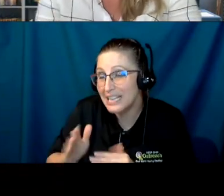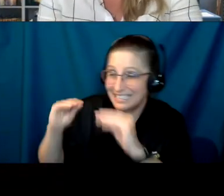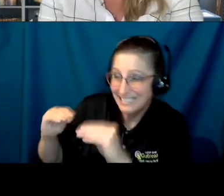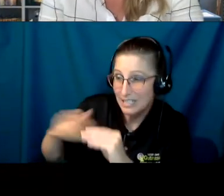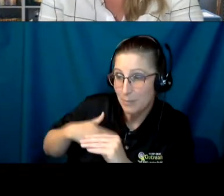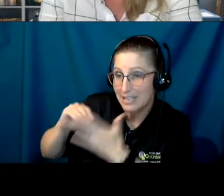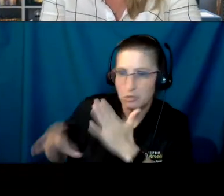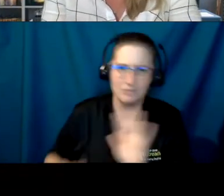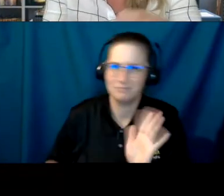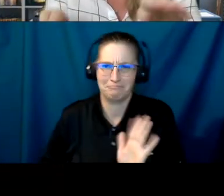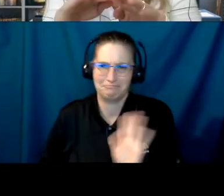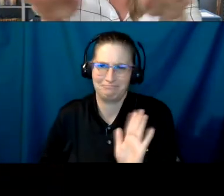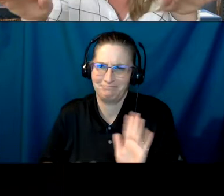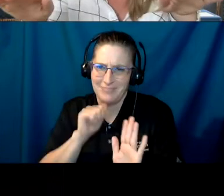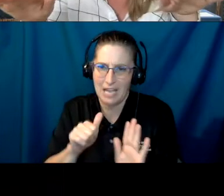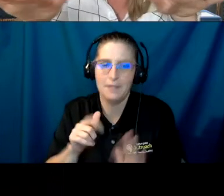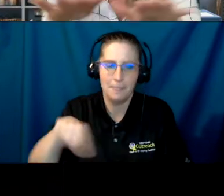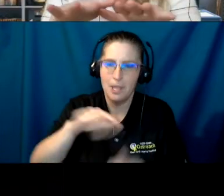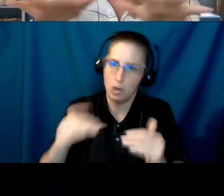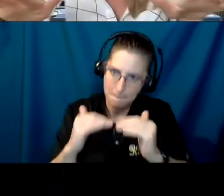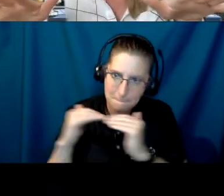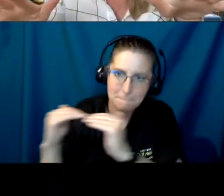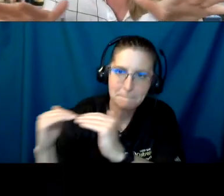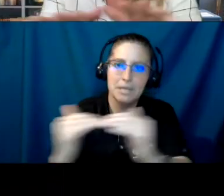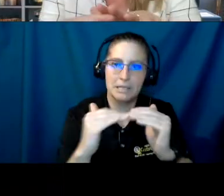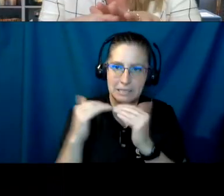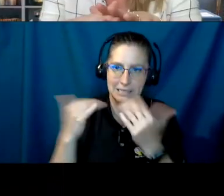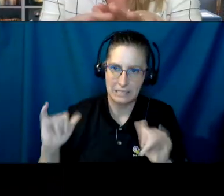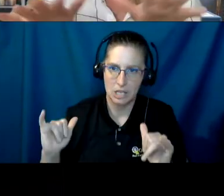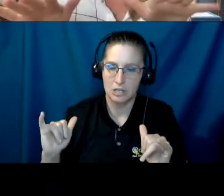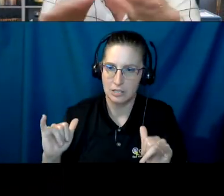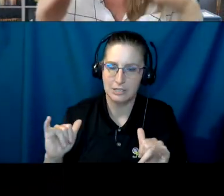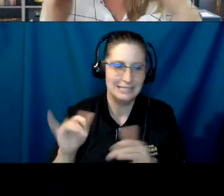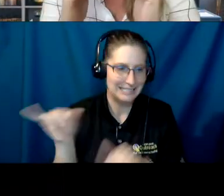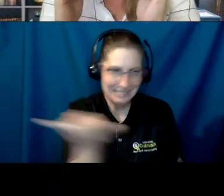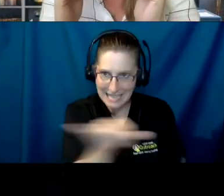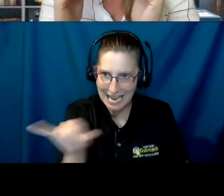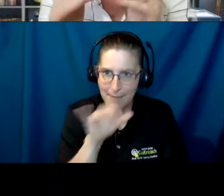how to do something like now they're all still the same age range, I want them to be equal